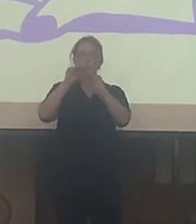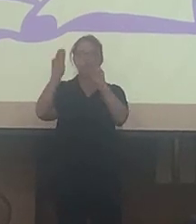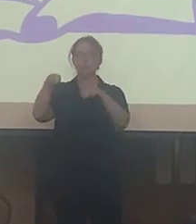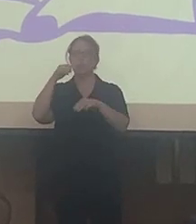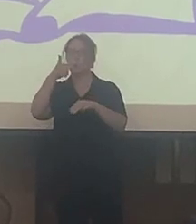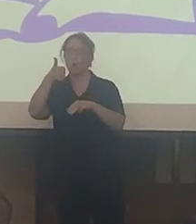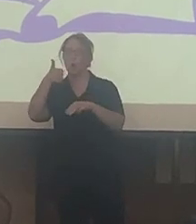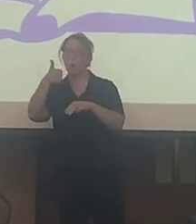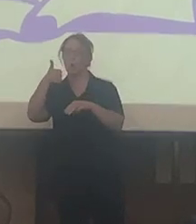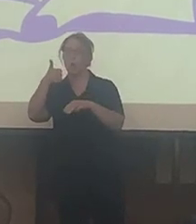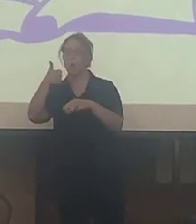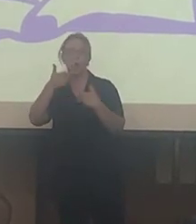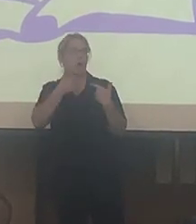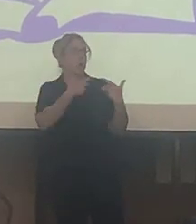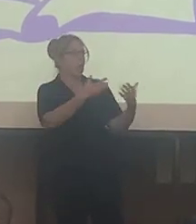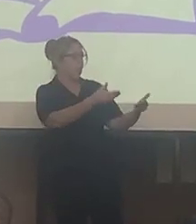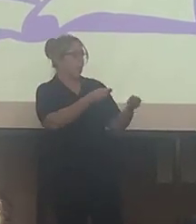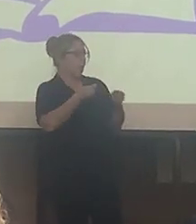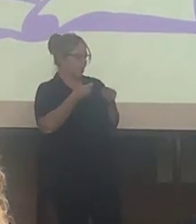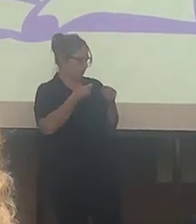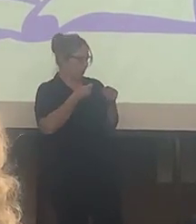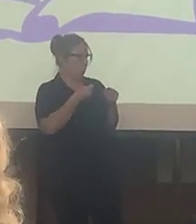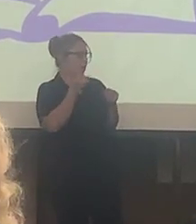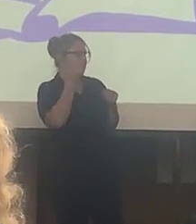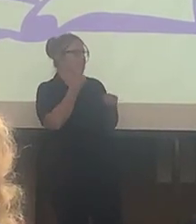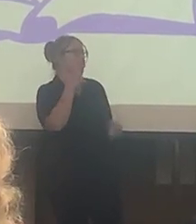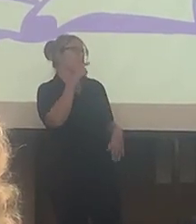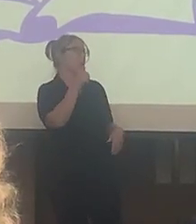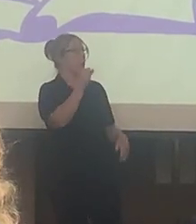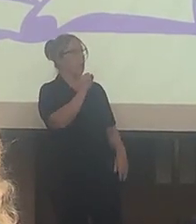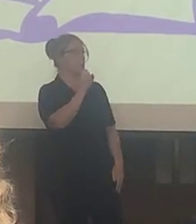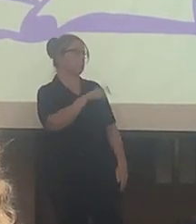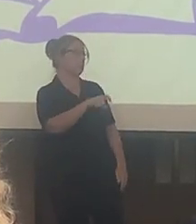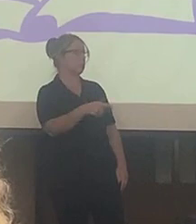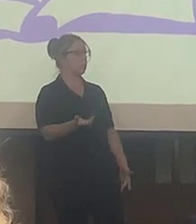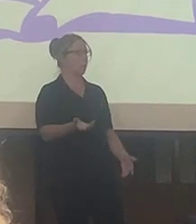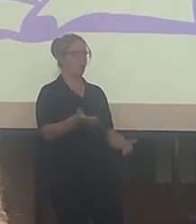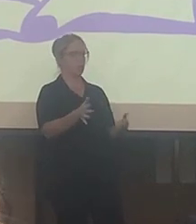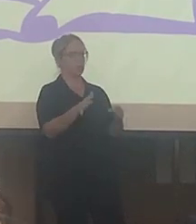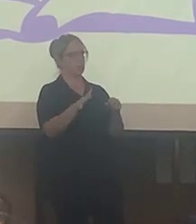with that student if it says as needed or if it's a very vaguely written document if you don't know